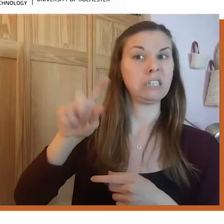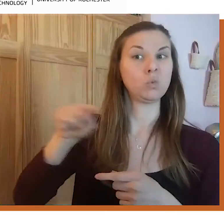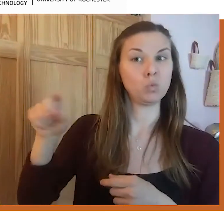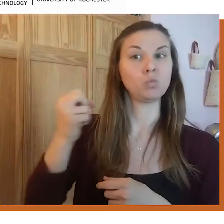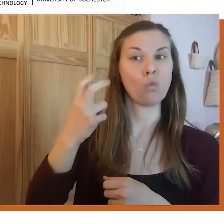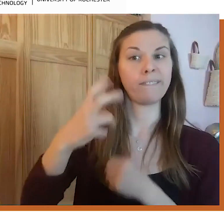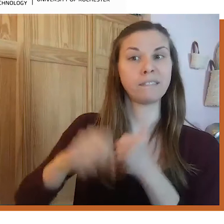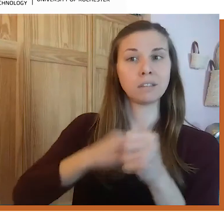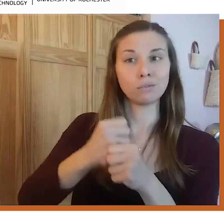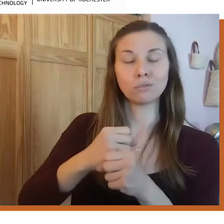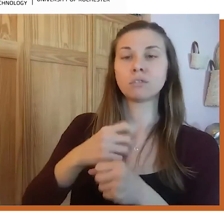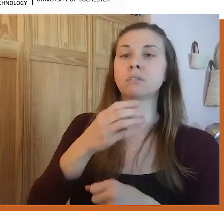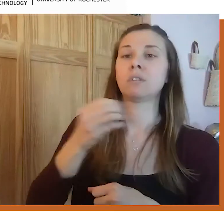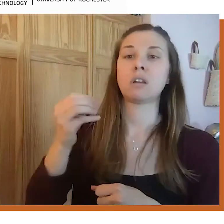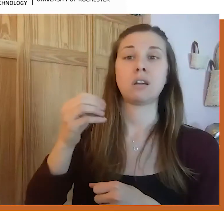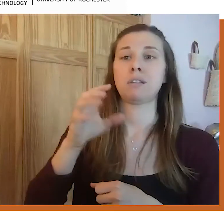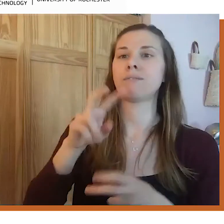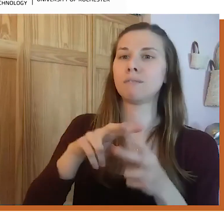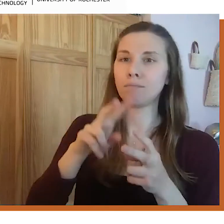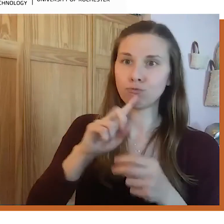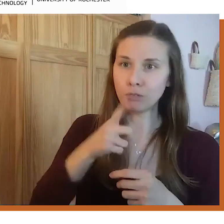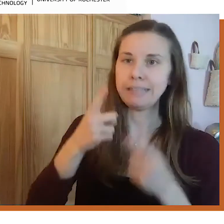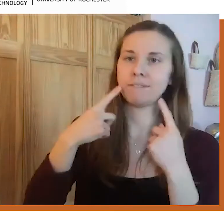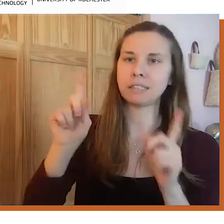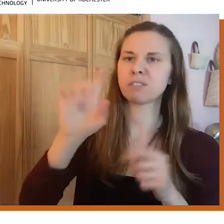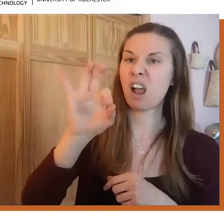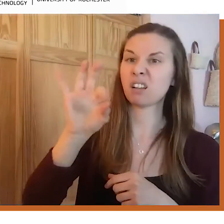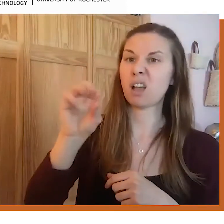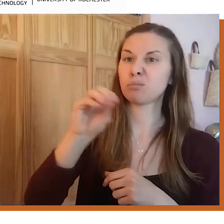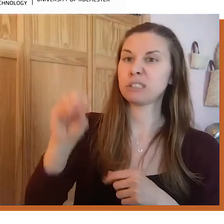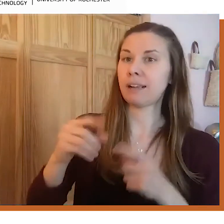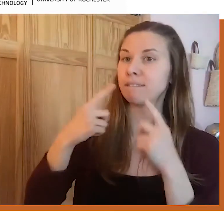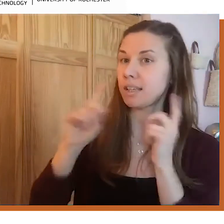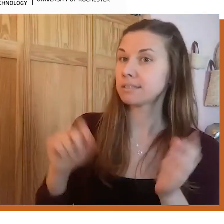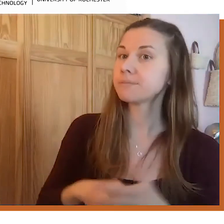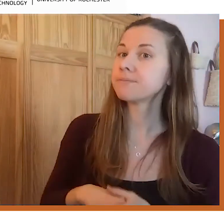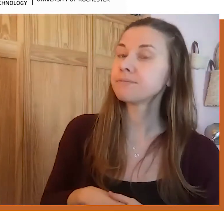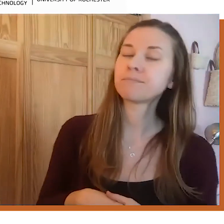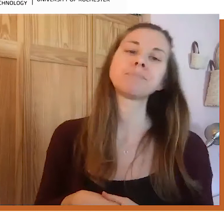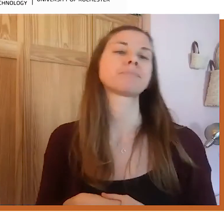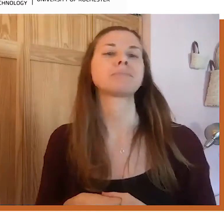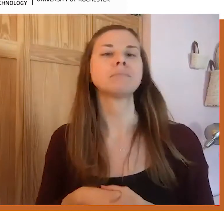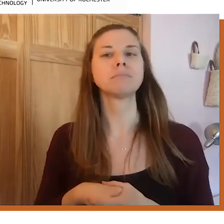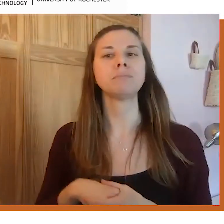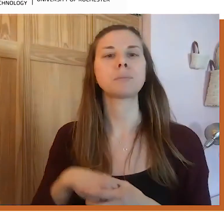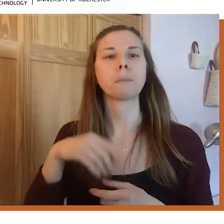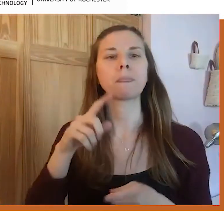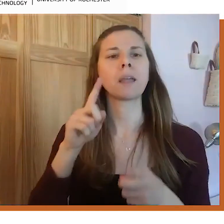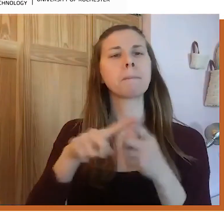but 3 to 12 years... and they are 99% effective, as well,